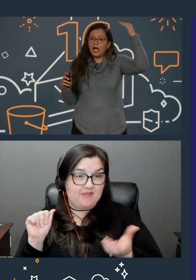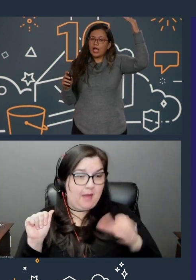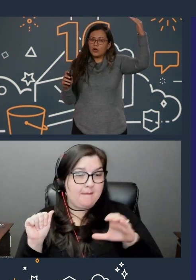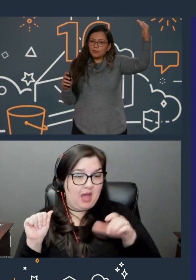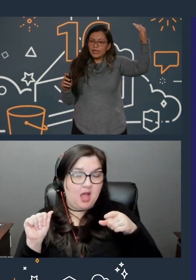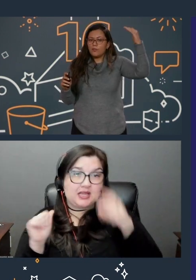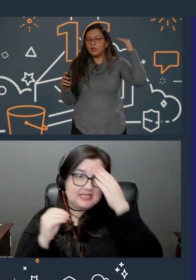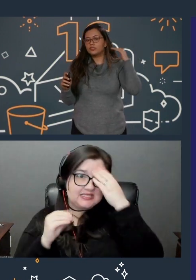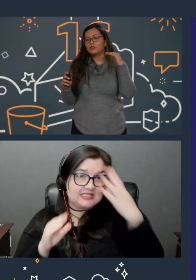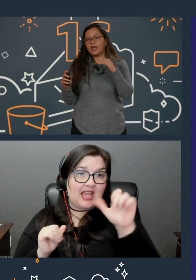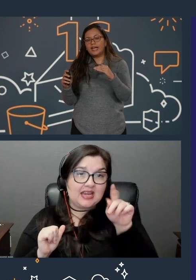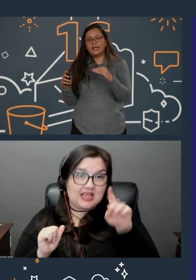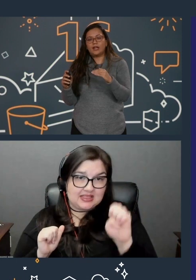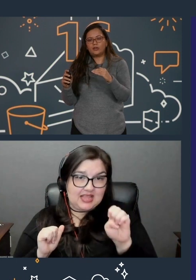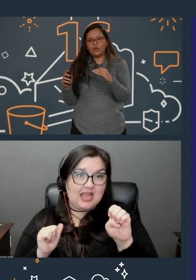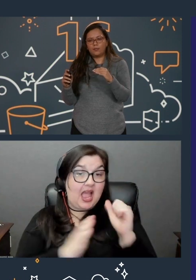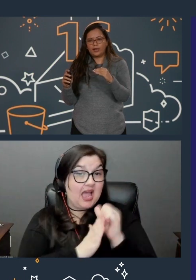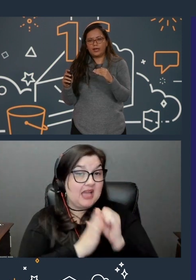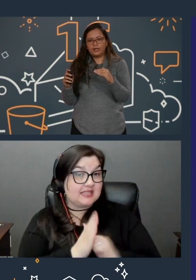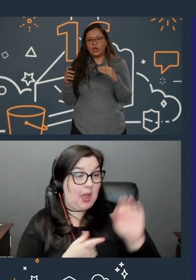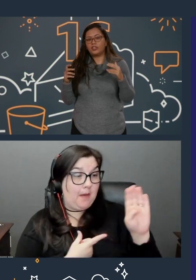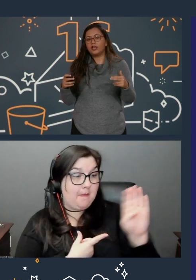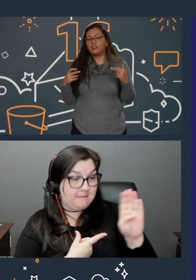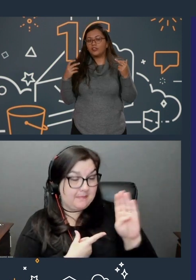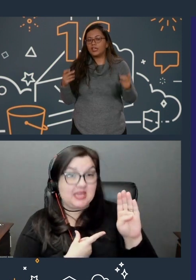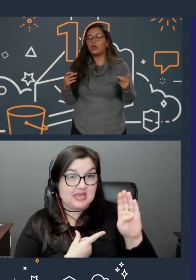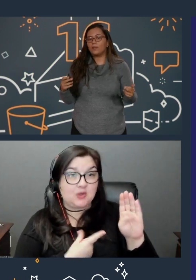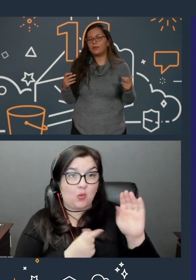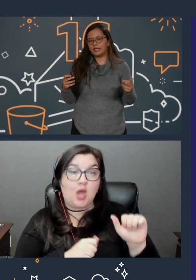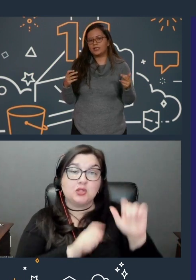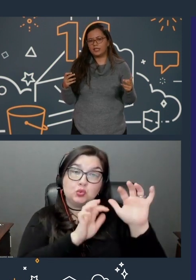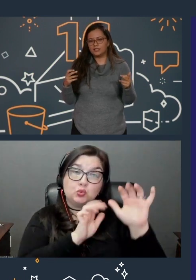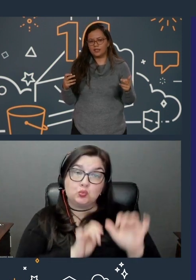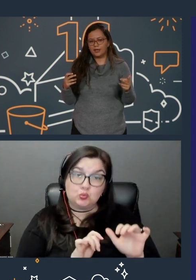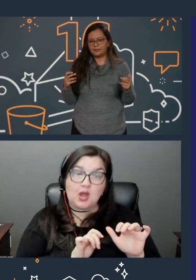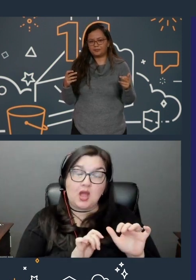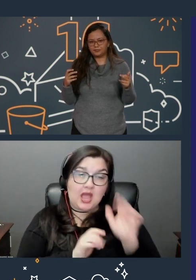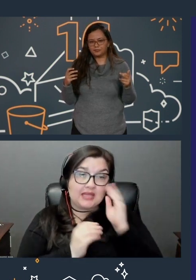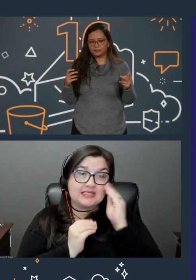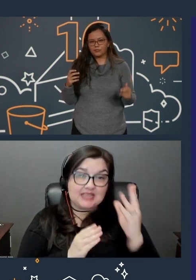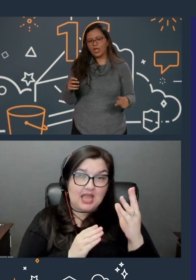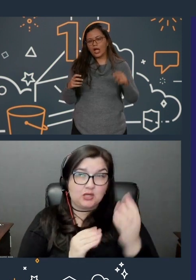Account B wants to write data to your bucket. Now there are three complexities there.